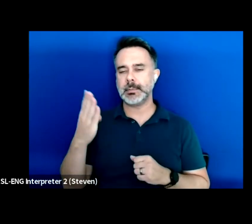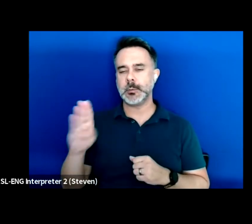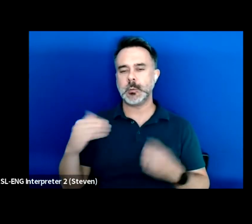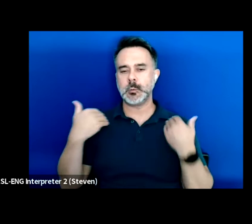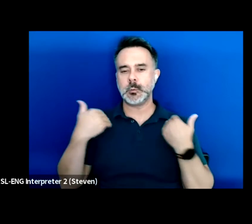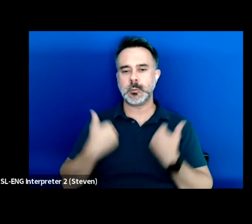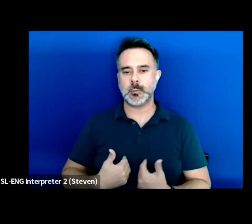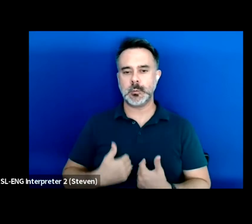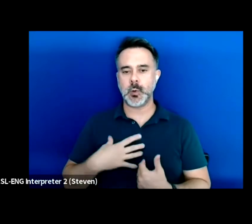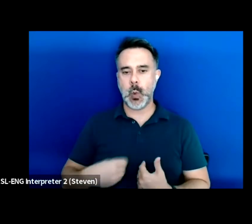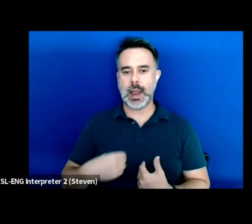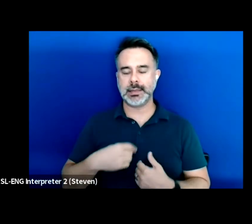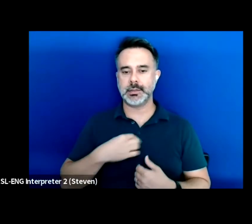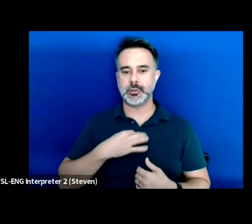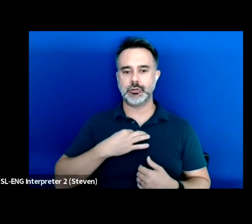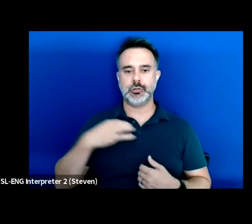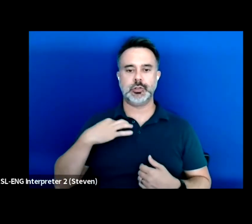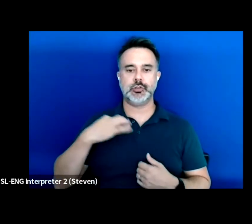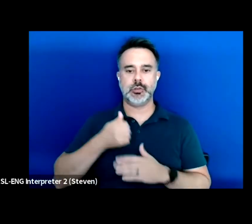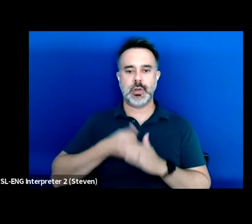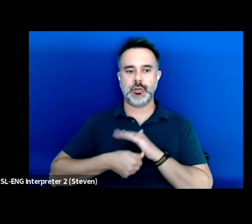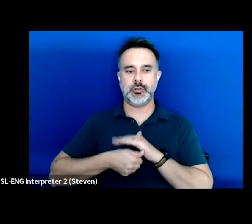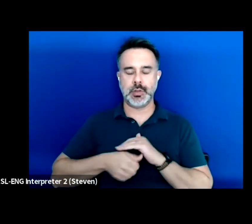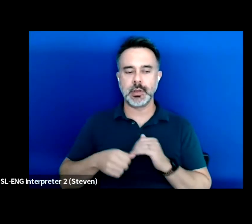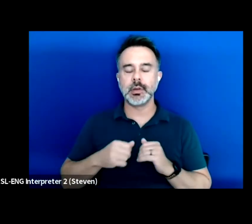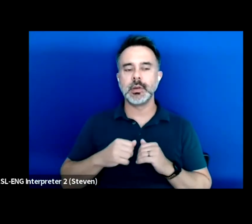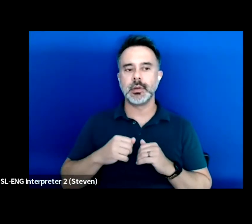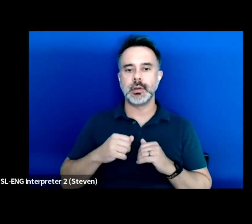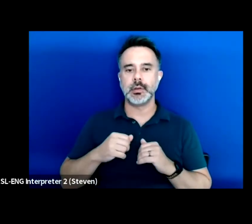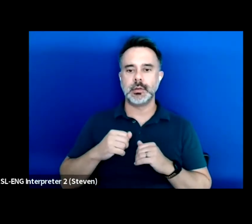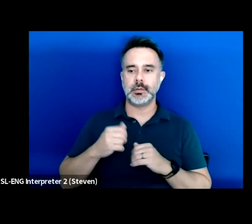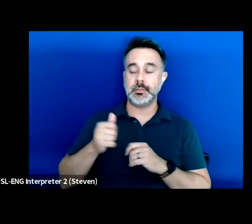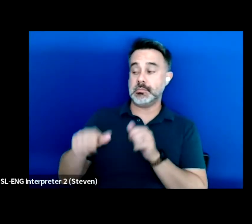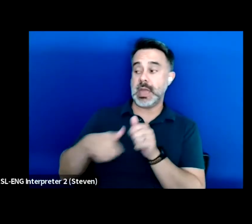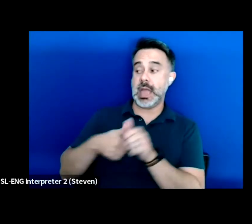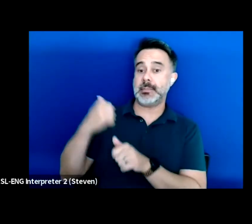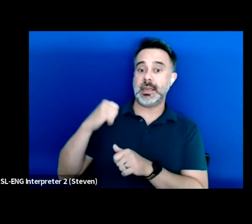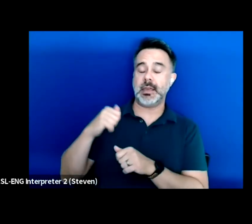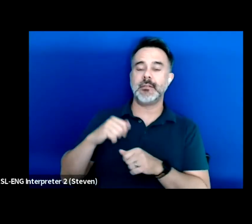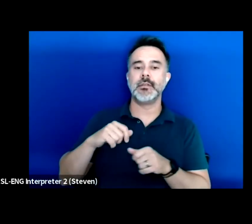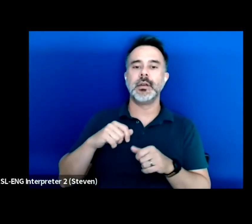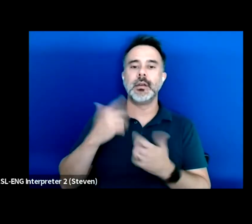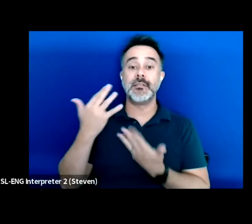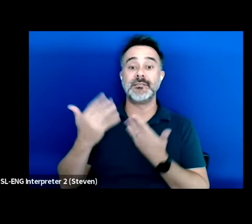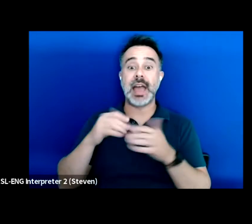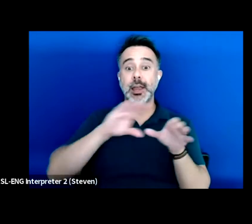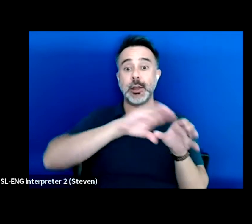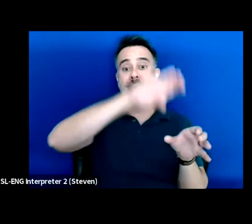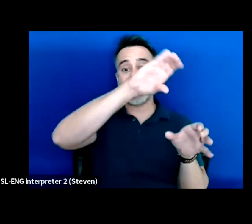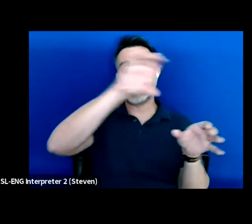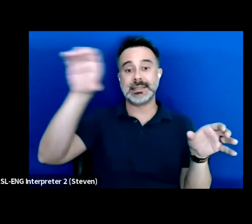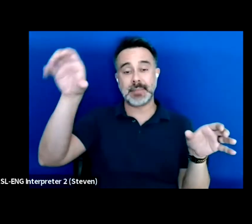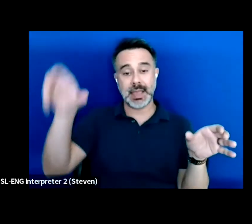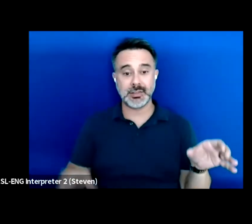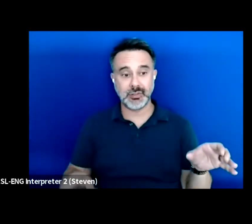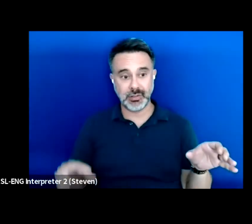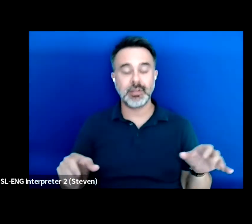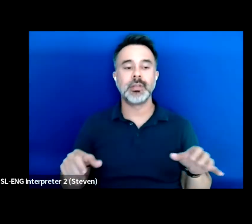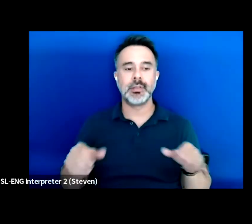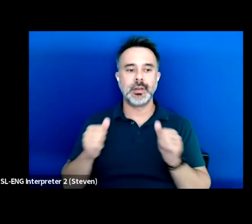I was a writer for Netflix's BoJack Horseman, as well as an upcoming project.